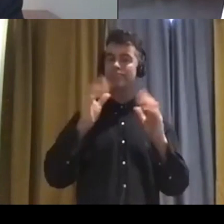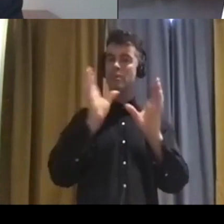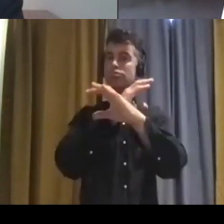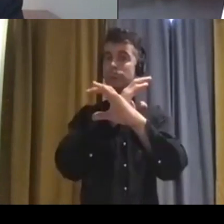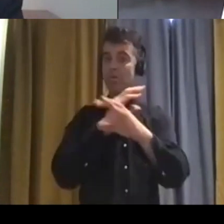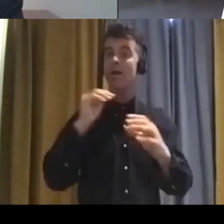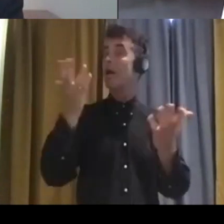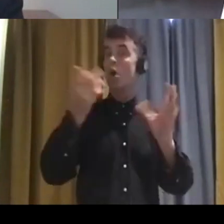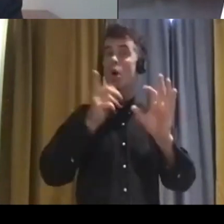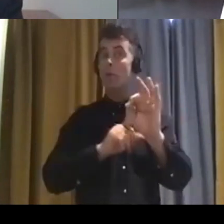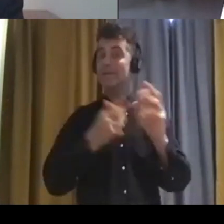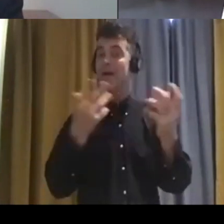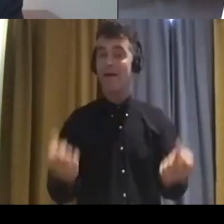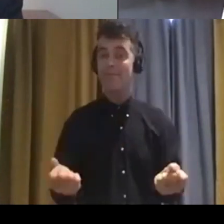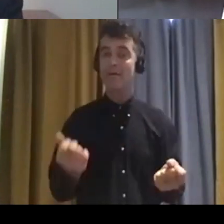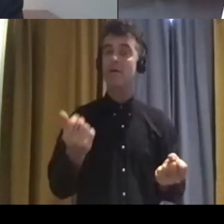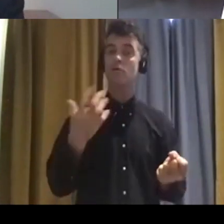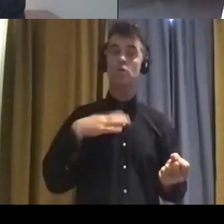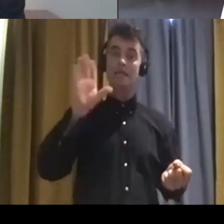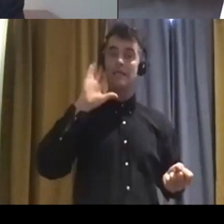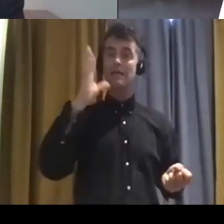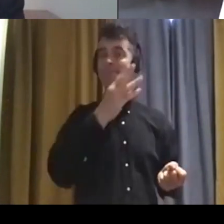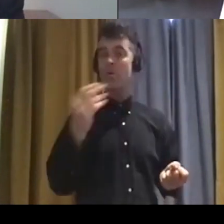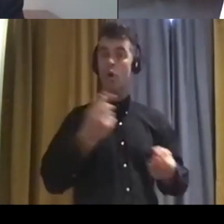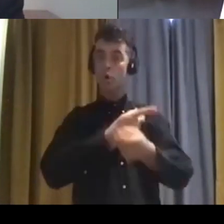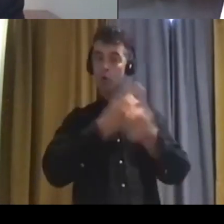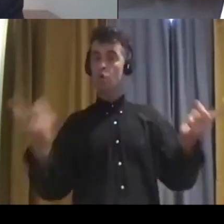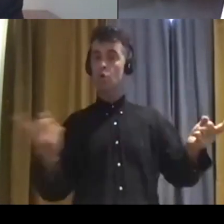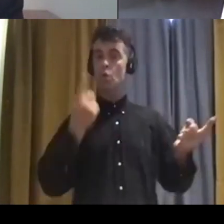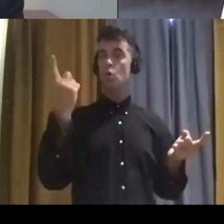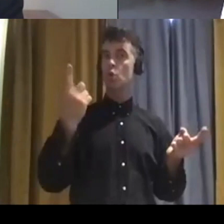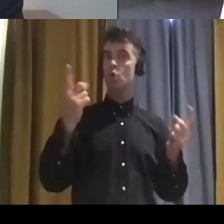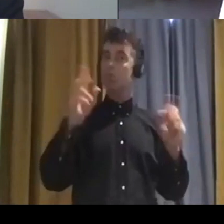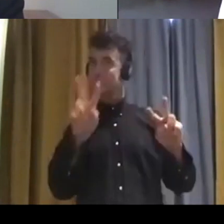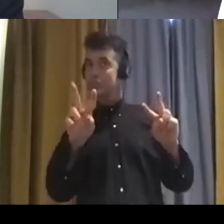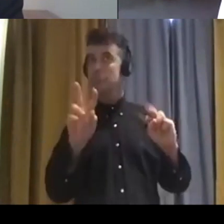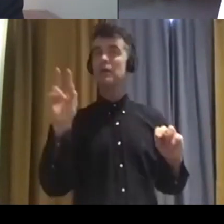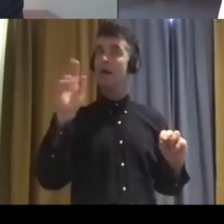we want to hear from from you the listeners as we go along so please make sure you use